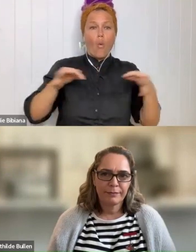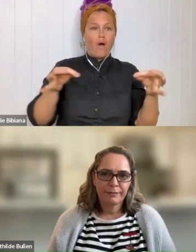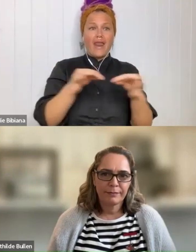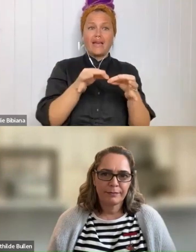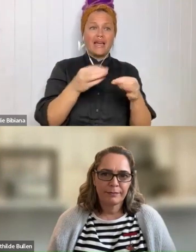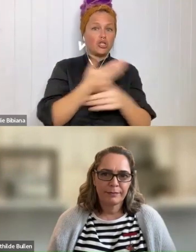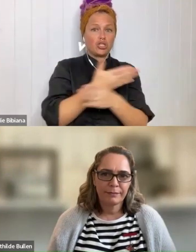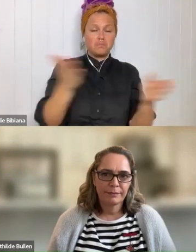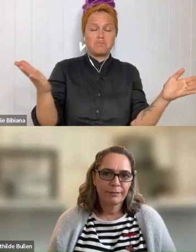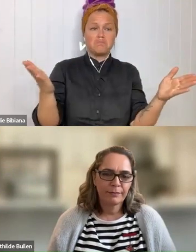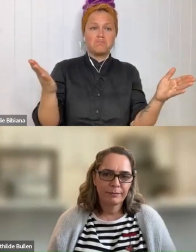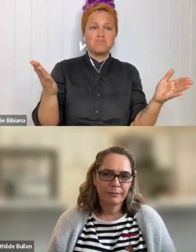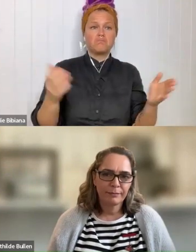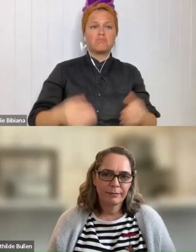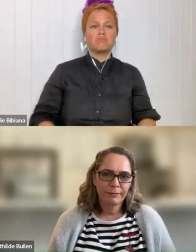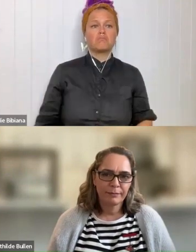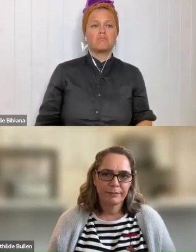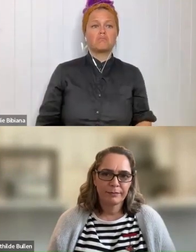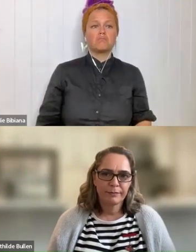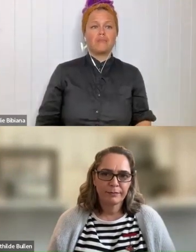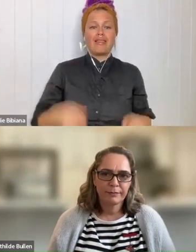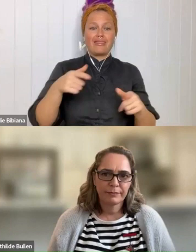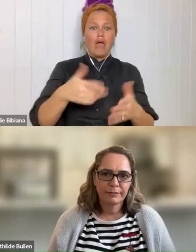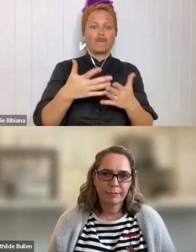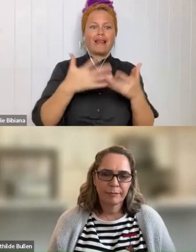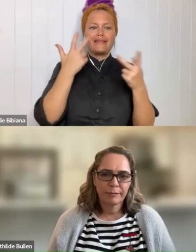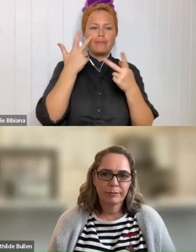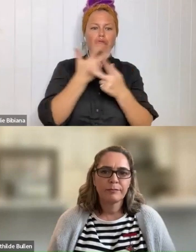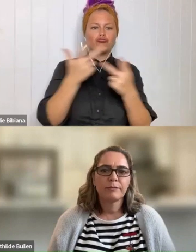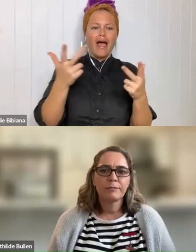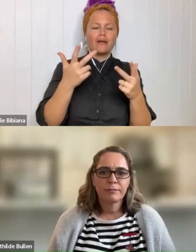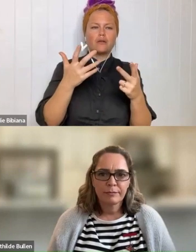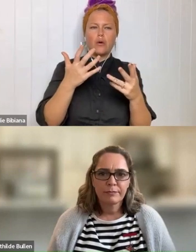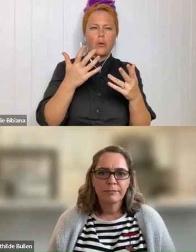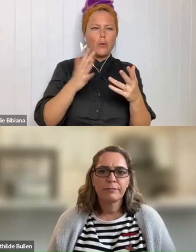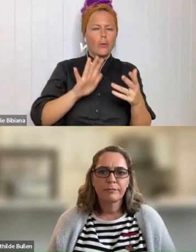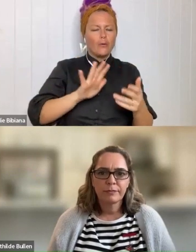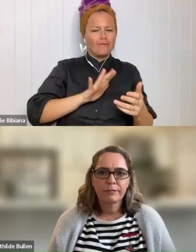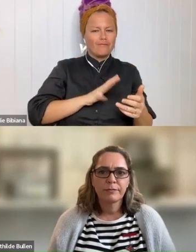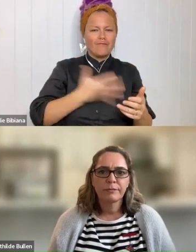that is, is really demonstrating some really fascinating outcomes